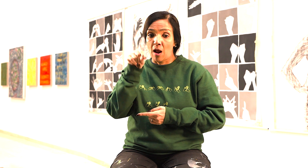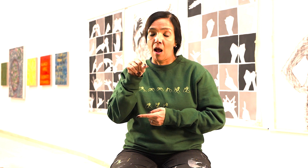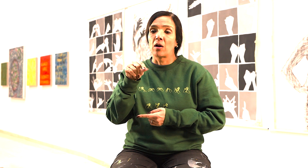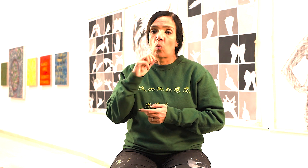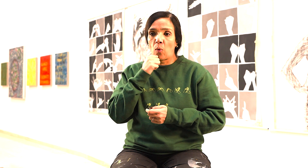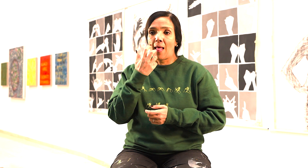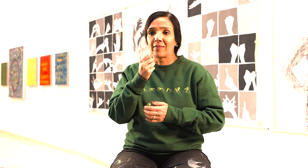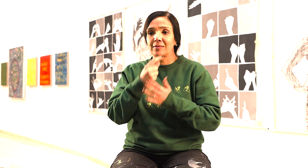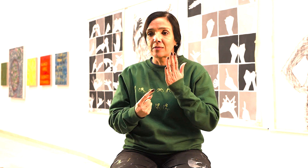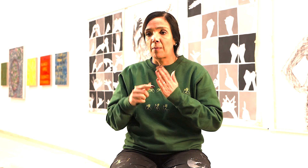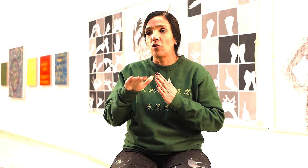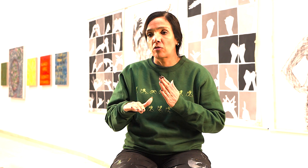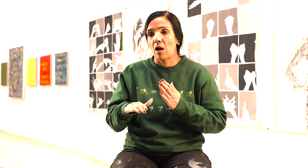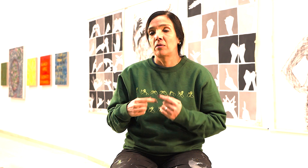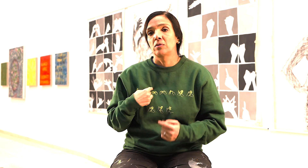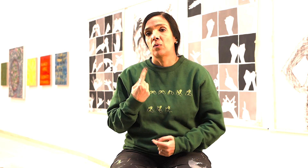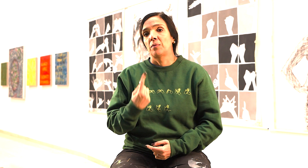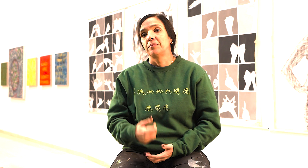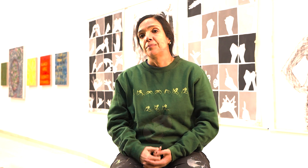So, 1 in 4 would be disabled, and I was that one.